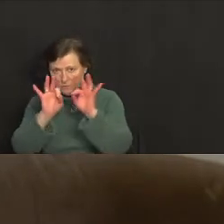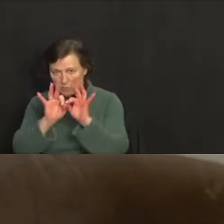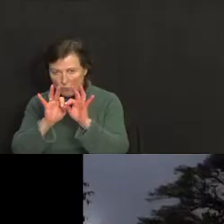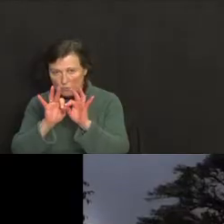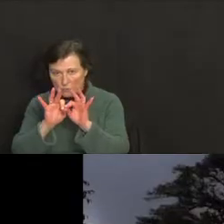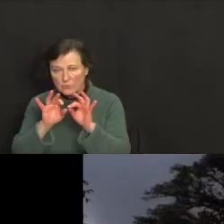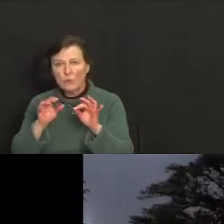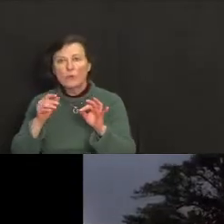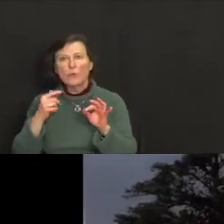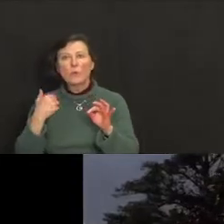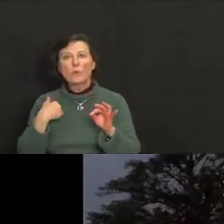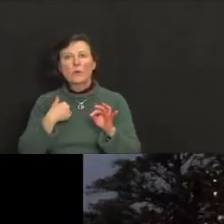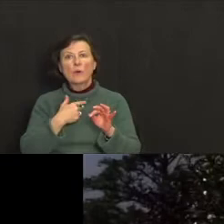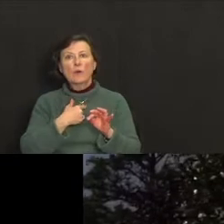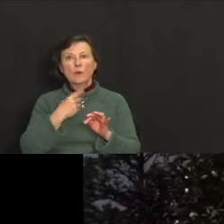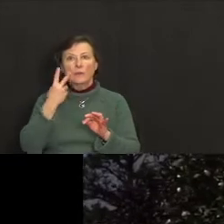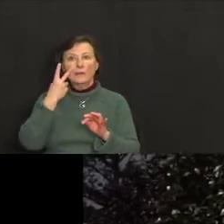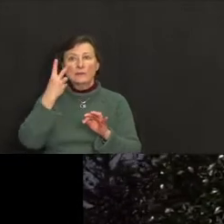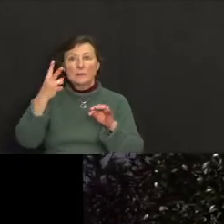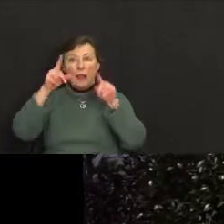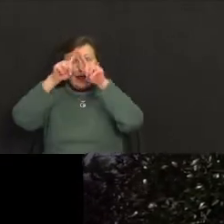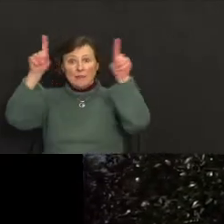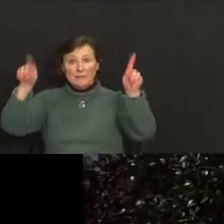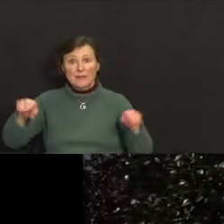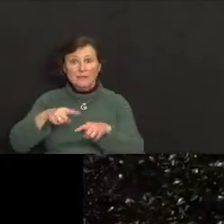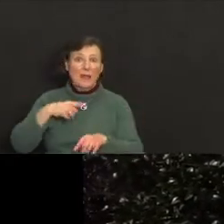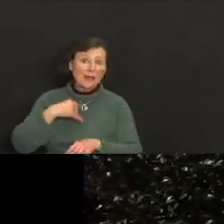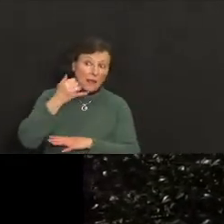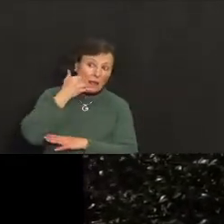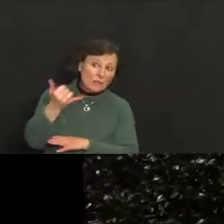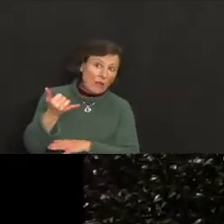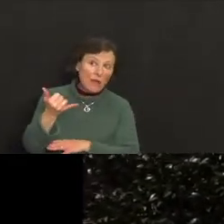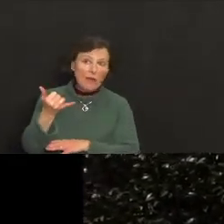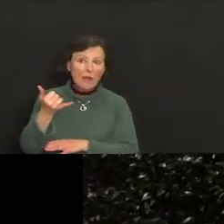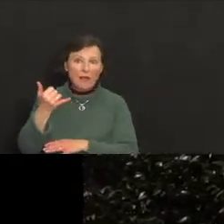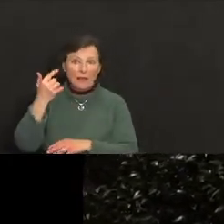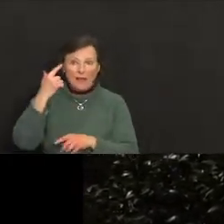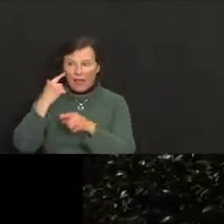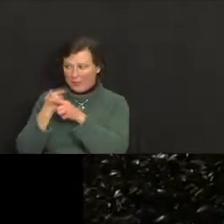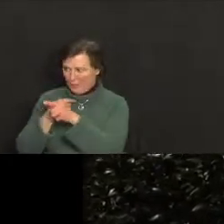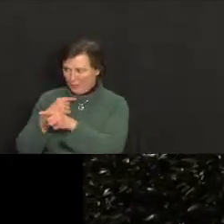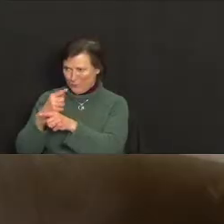we saw that sign and I called and you, I think you were the one that answered the phone, and you told